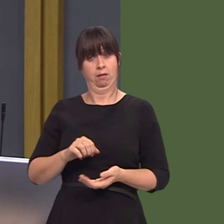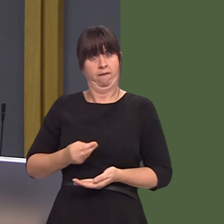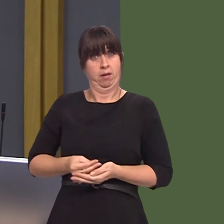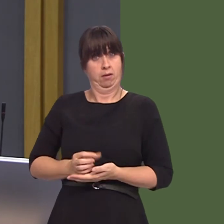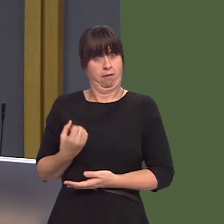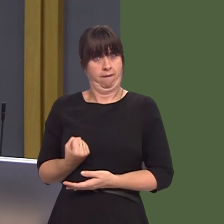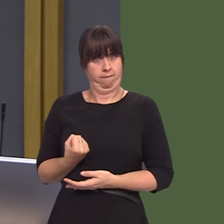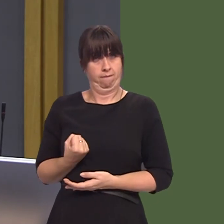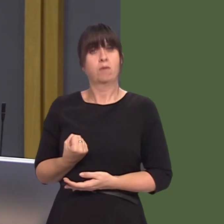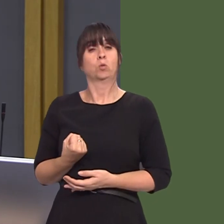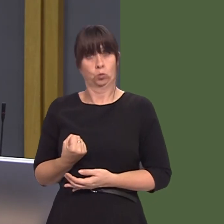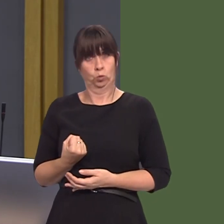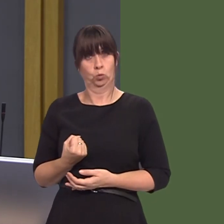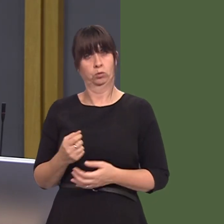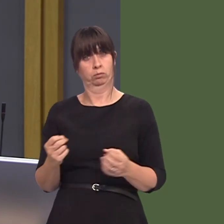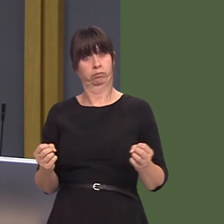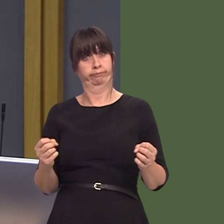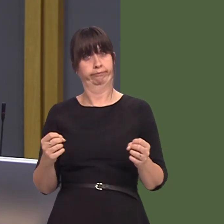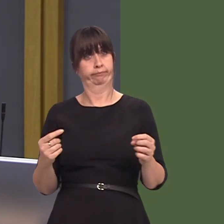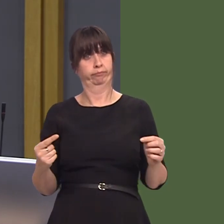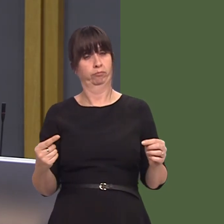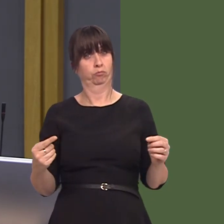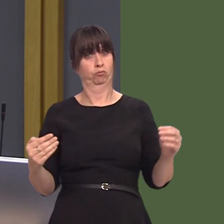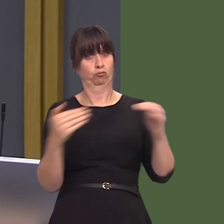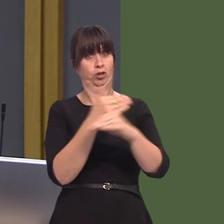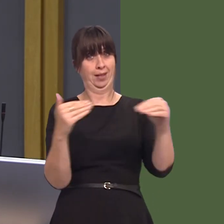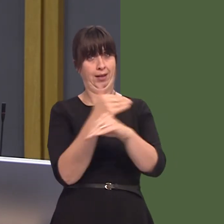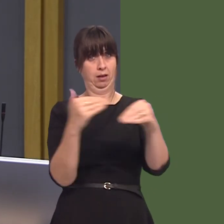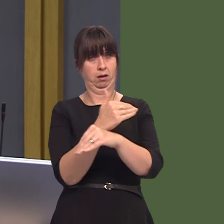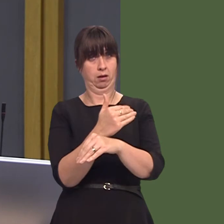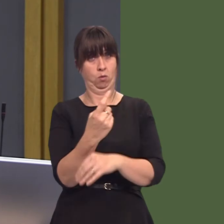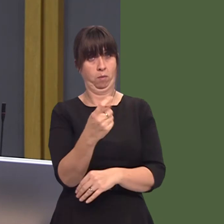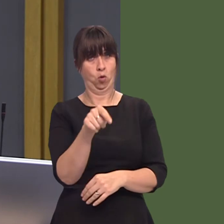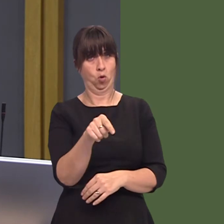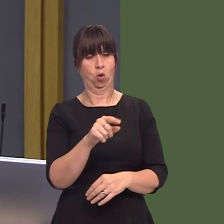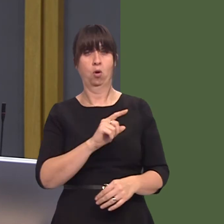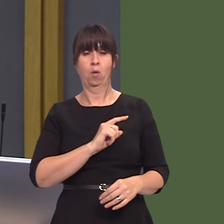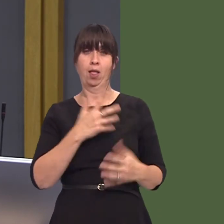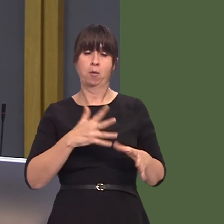which is needed not just because of the frustrations for people because of delays in crossing the